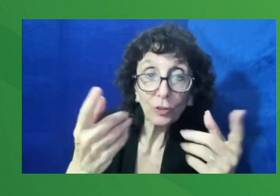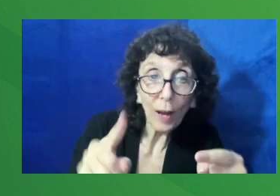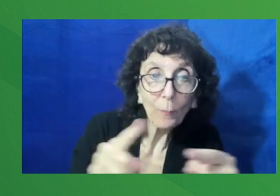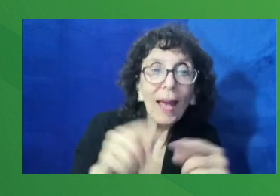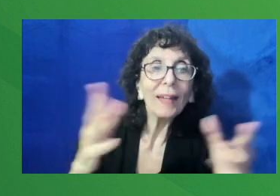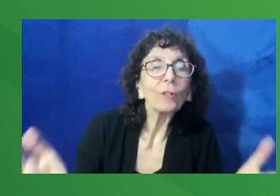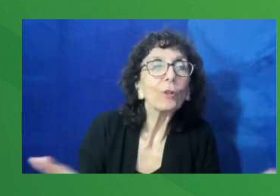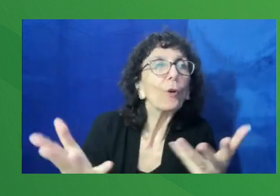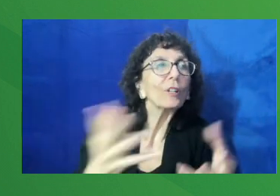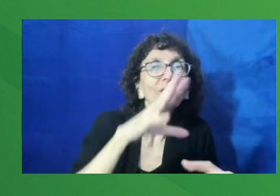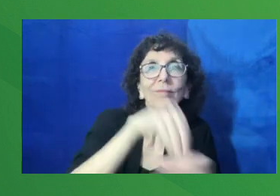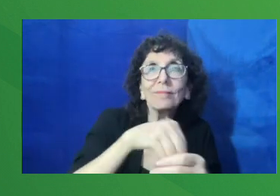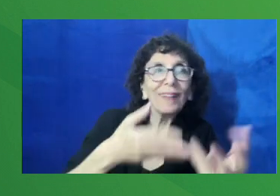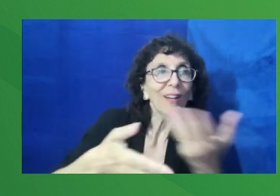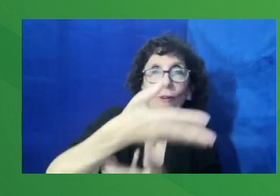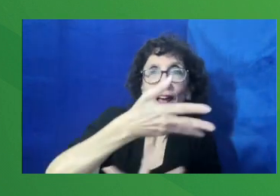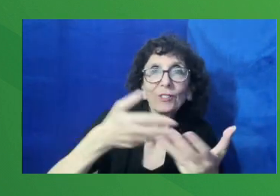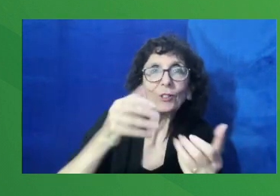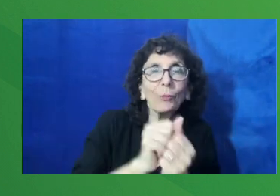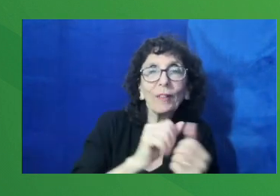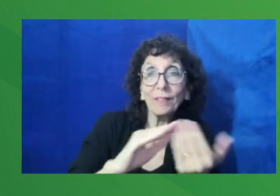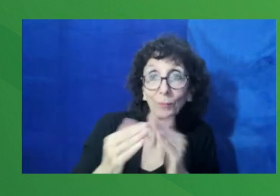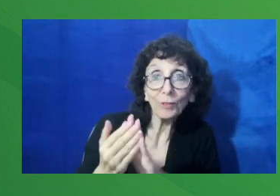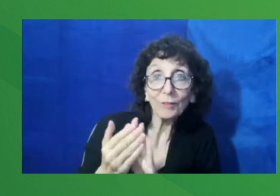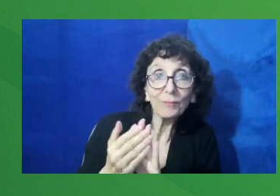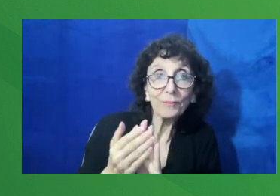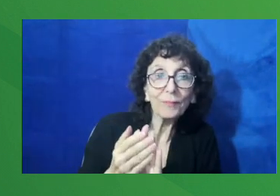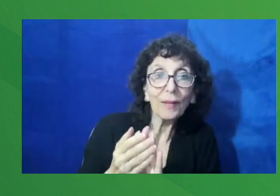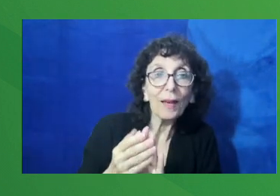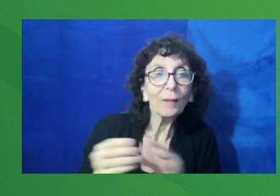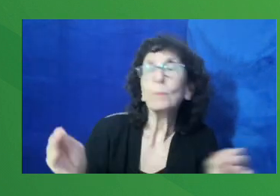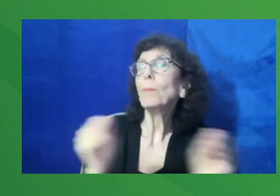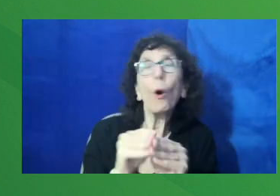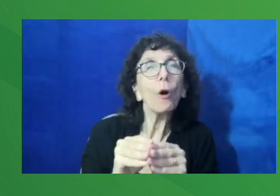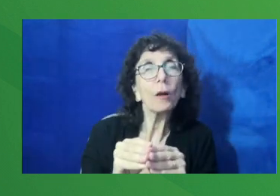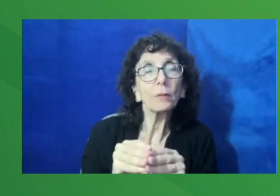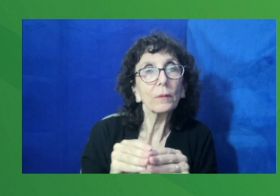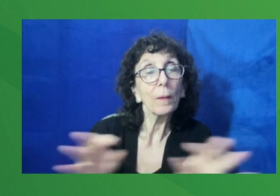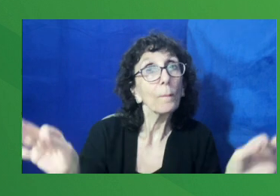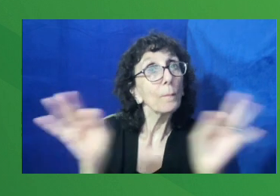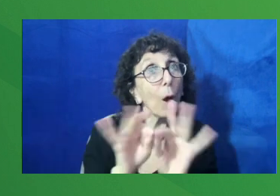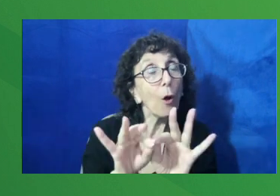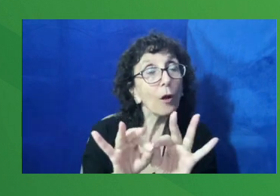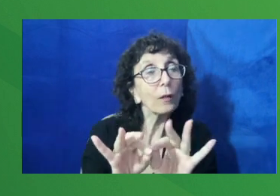It also must build hope and address climate action and climate grief,